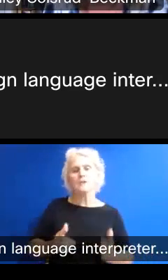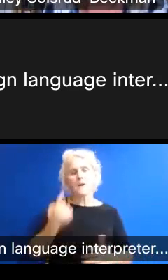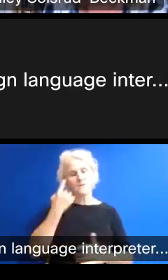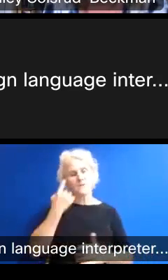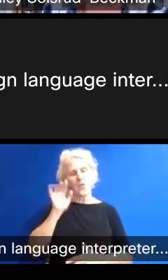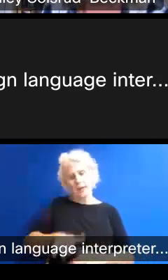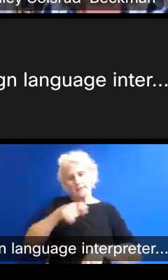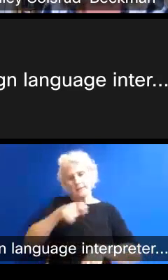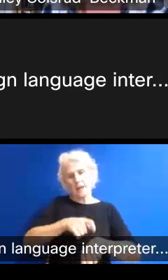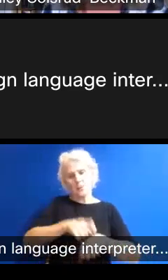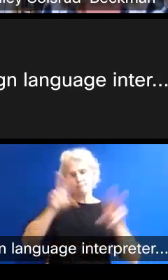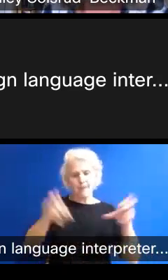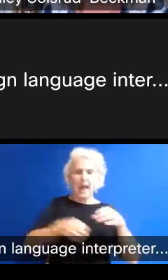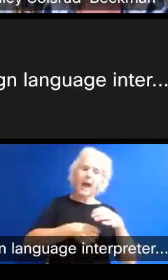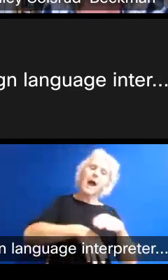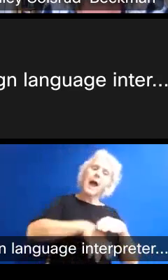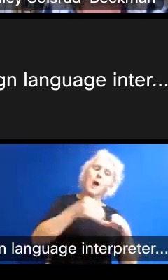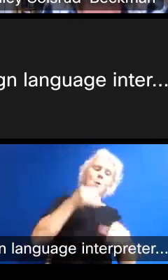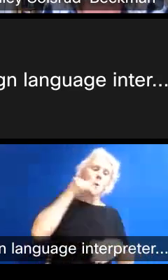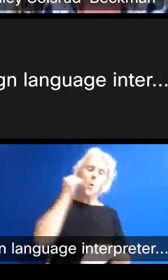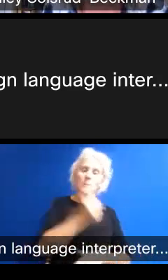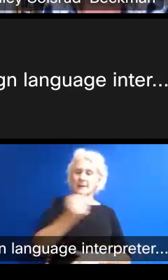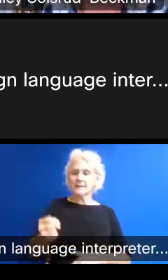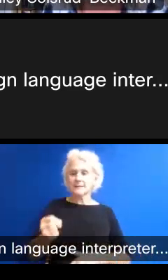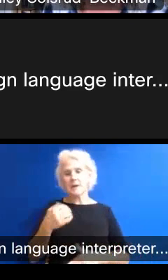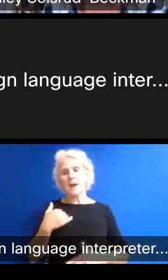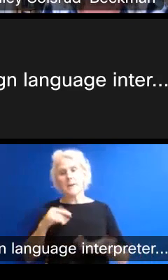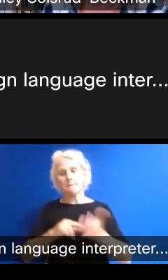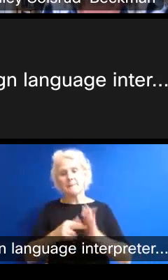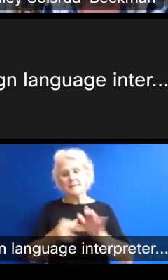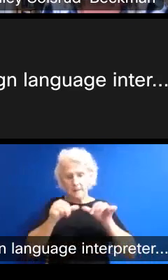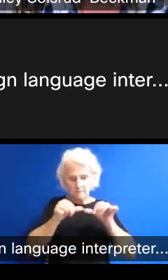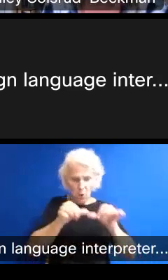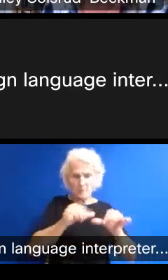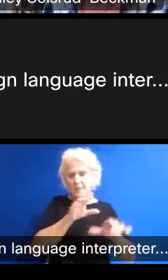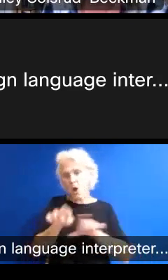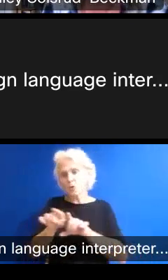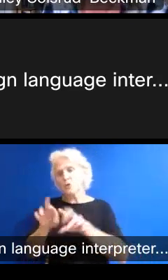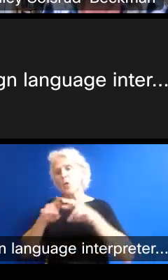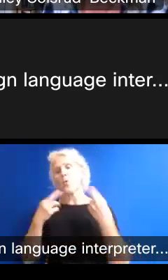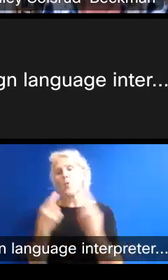includes permanency and relative and kinship searches and this doesn't, it doesn't matter